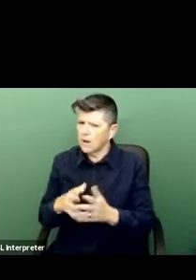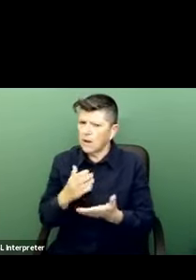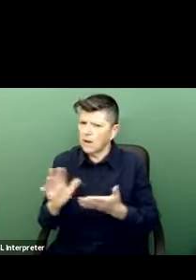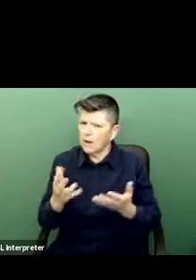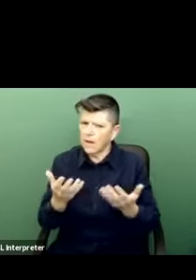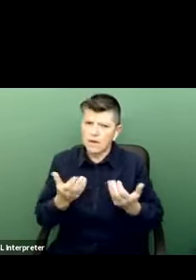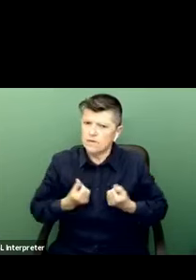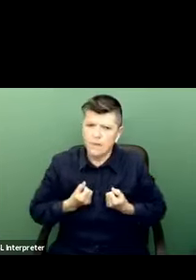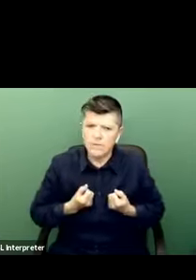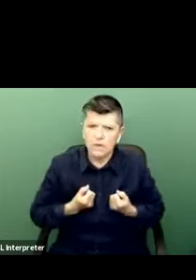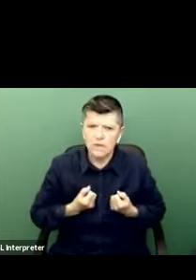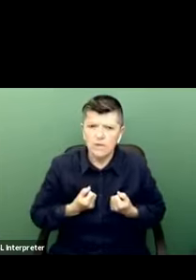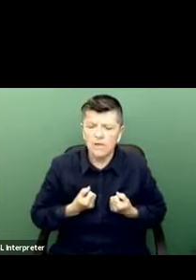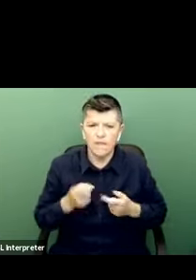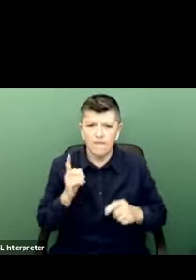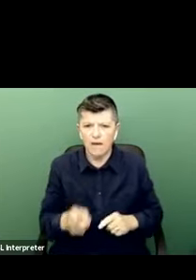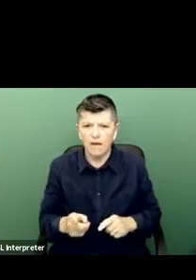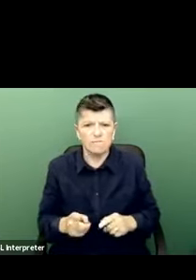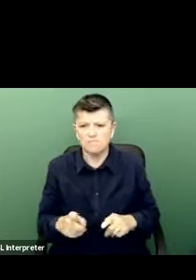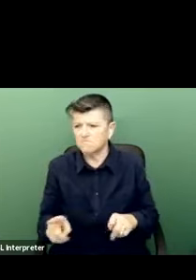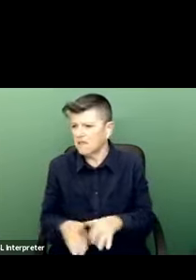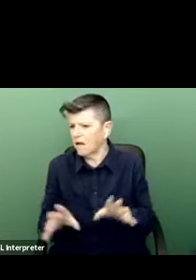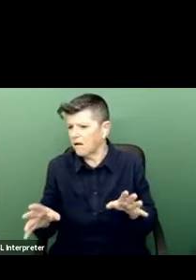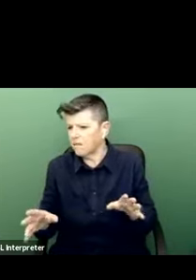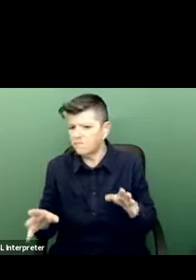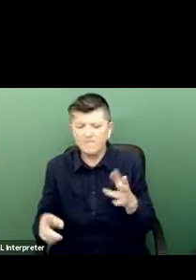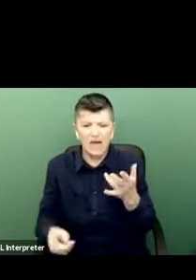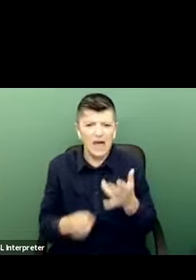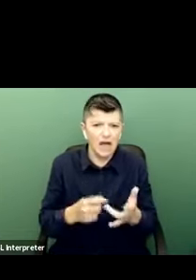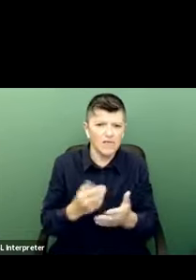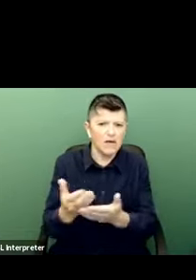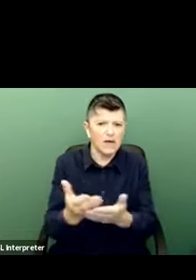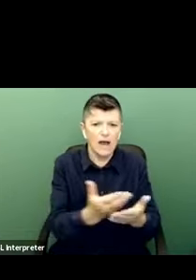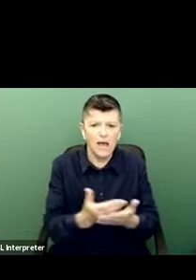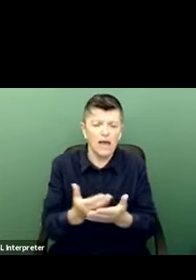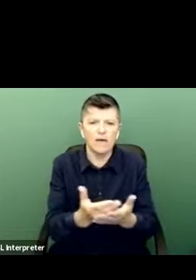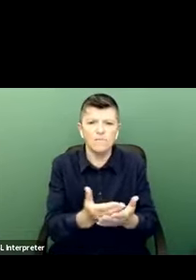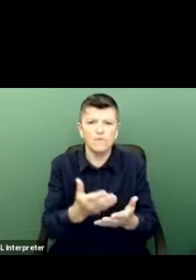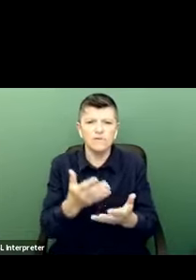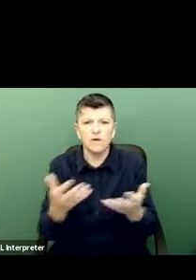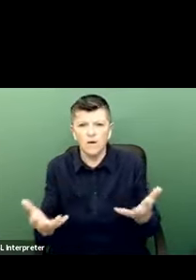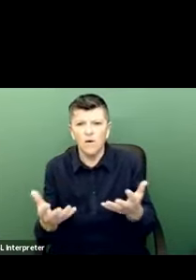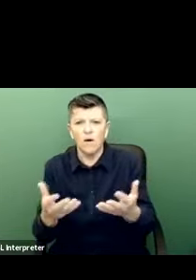advancing human rights to actual programme in providing